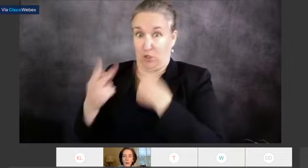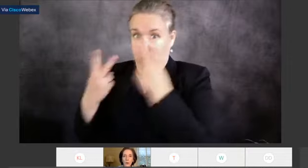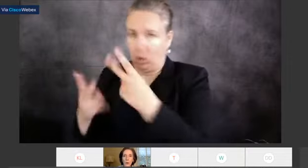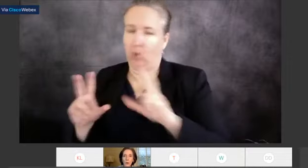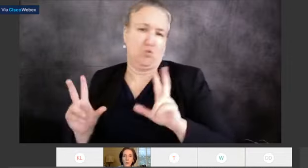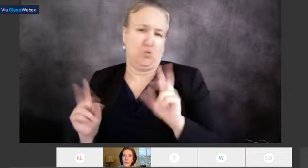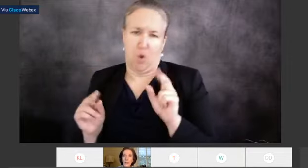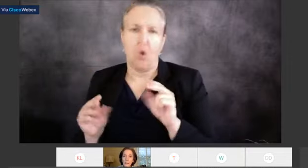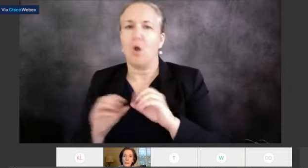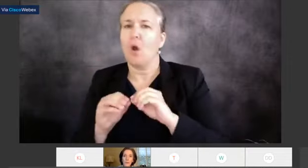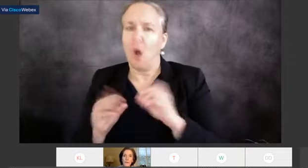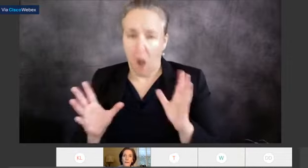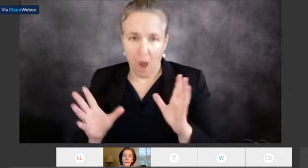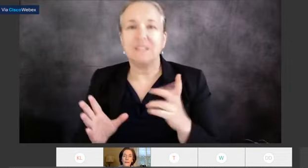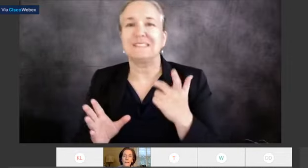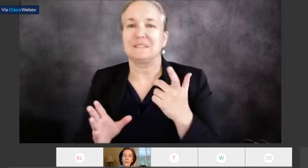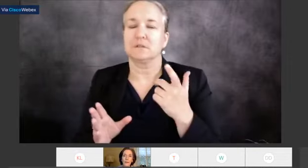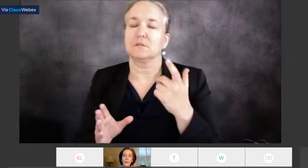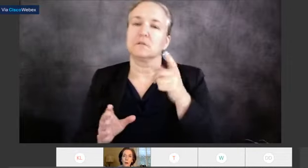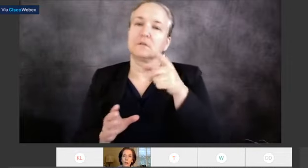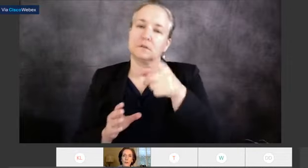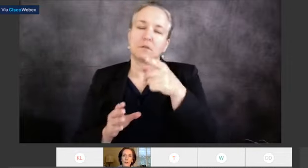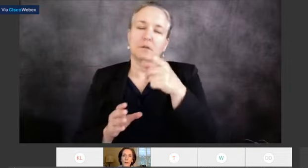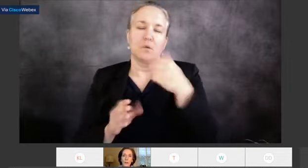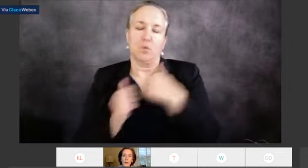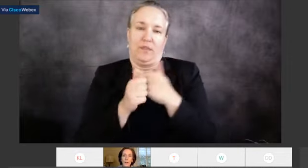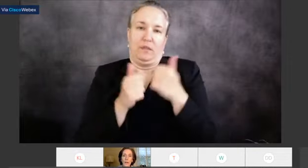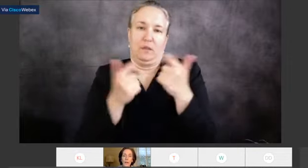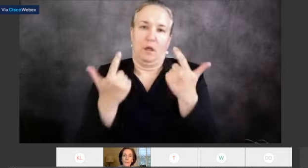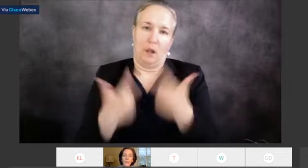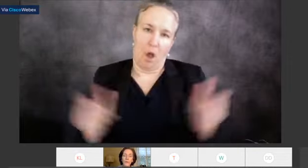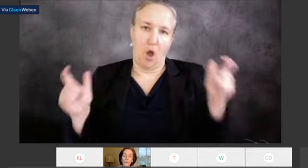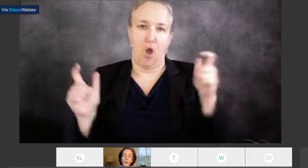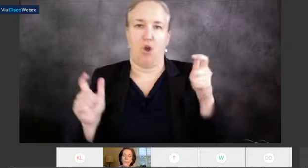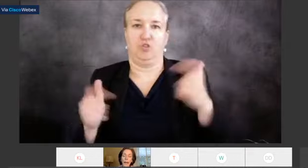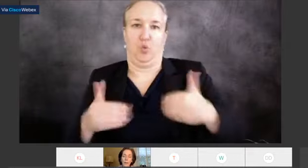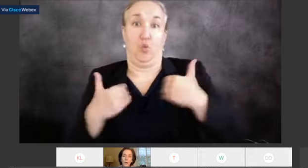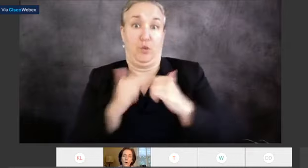you're aware we did intervene in a very large youth sports gathering